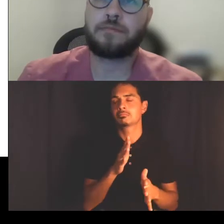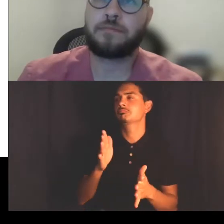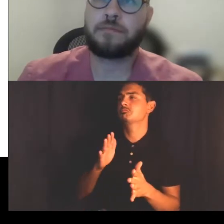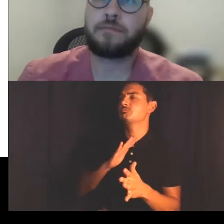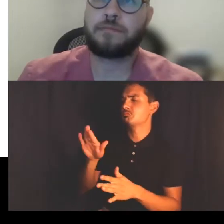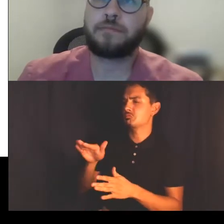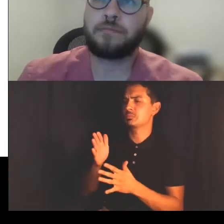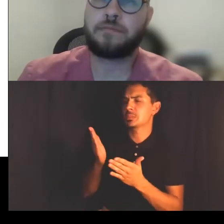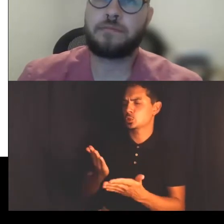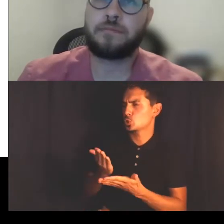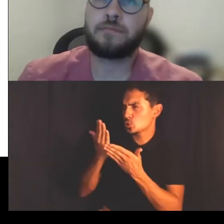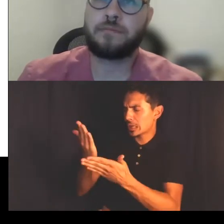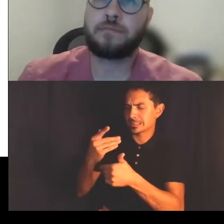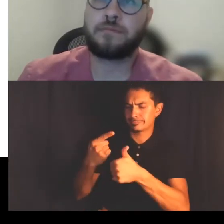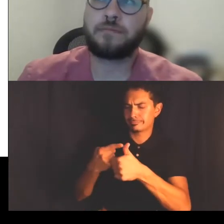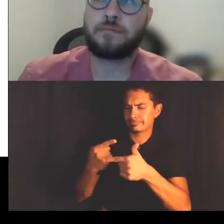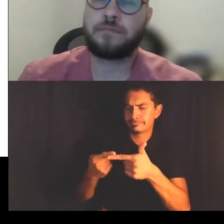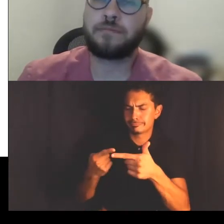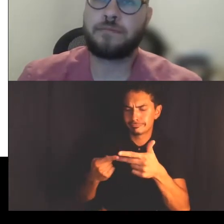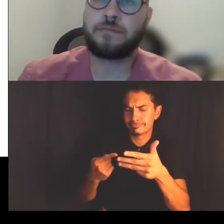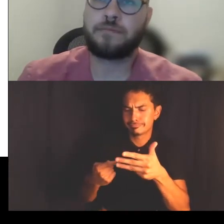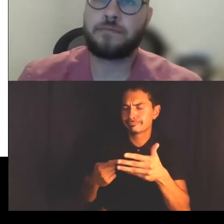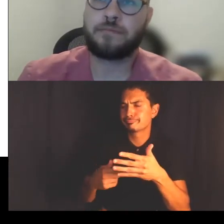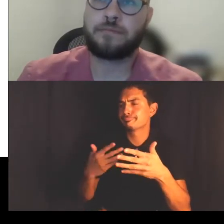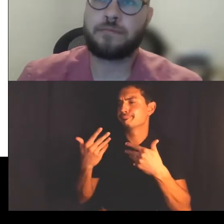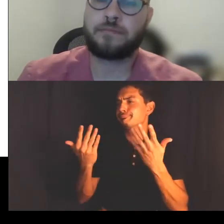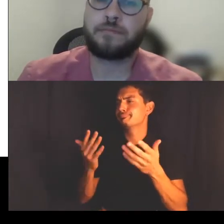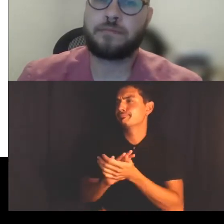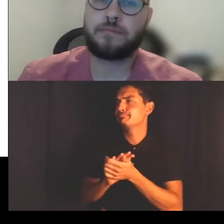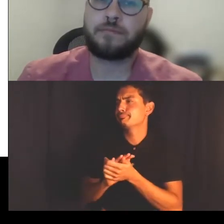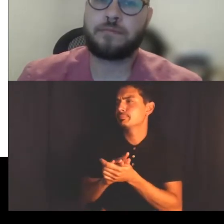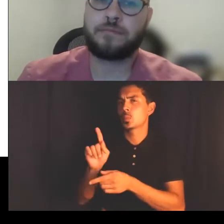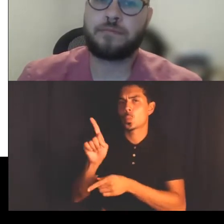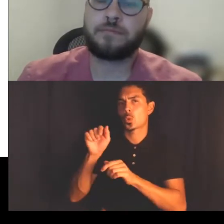about what you could do, where you could park,